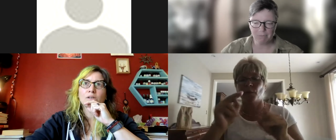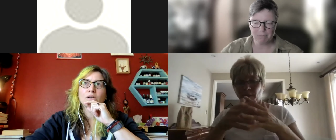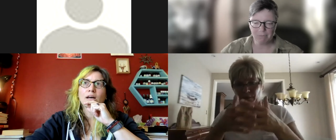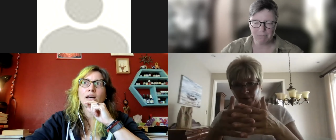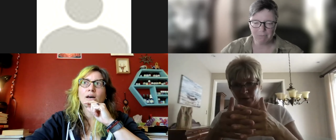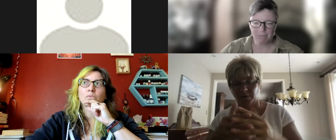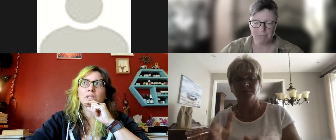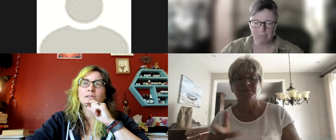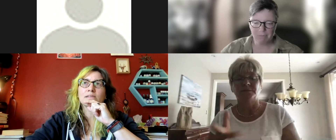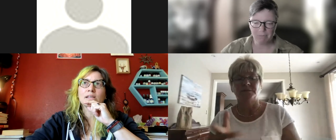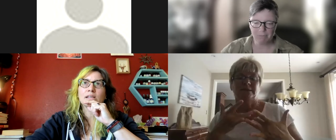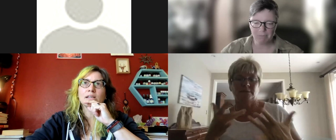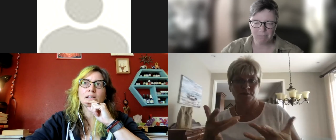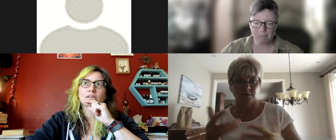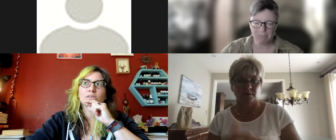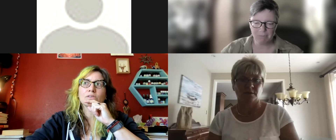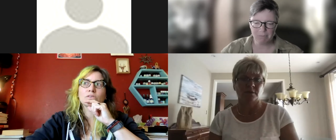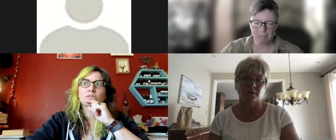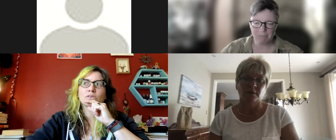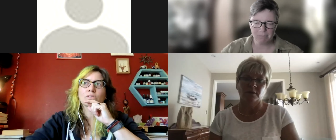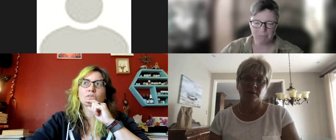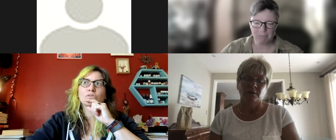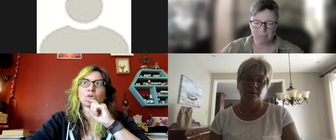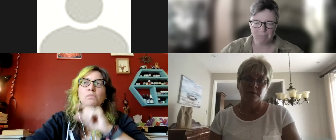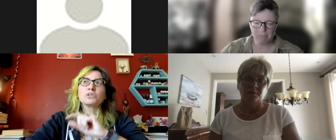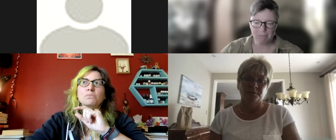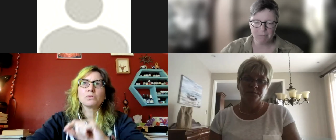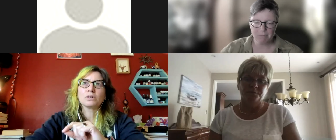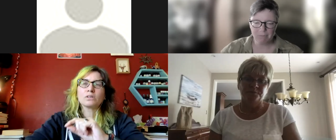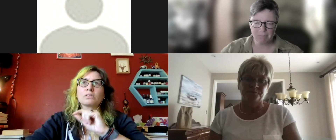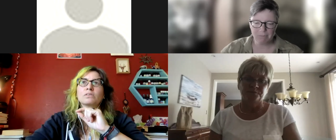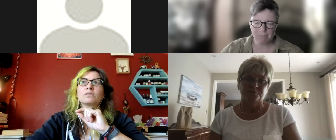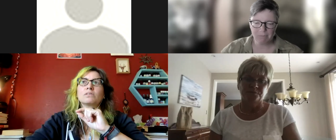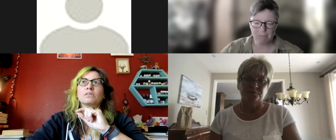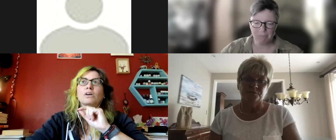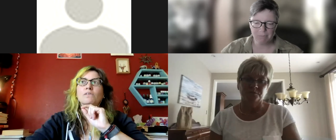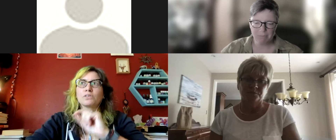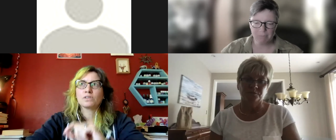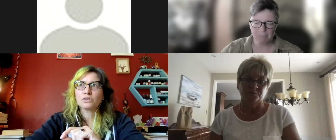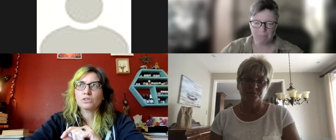we see so much more conversation,